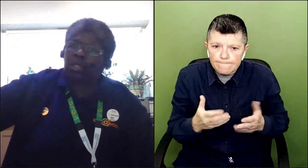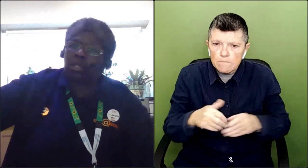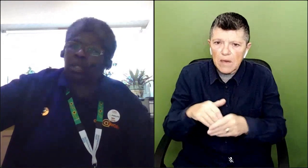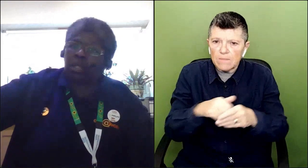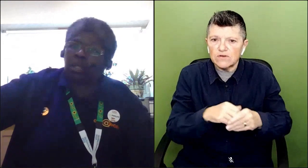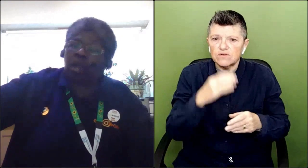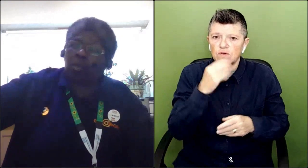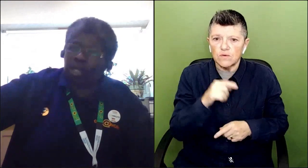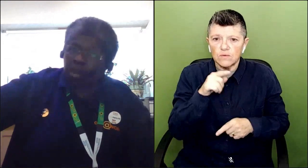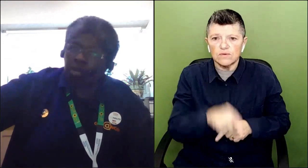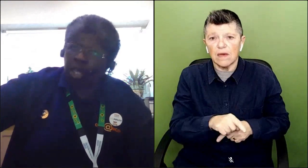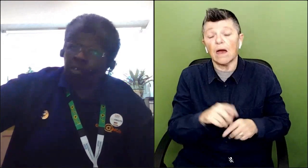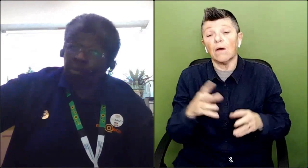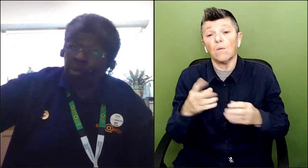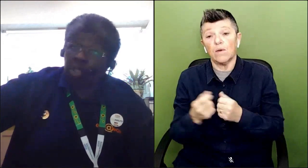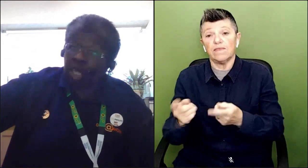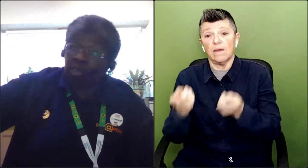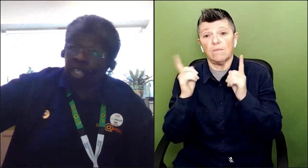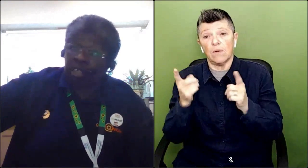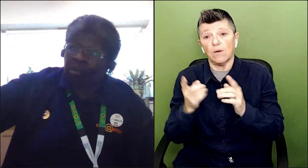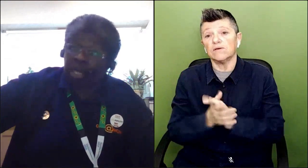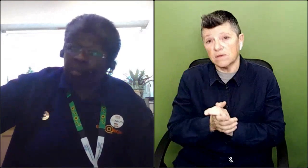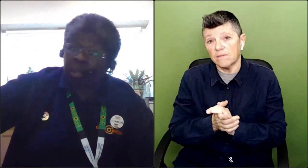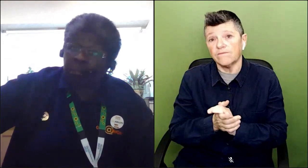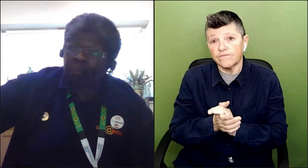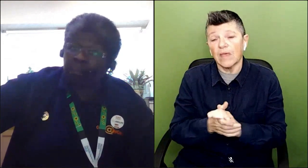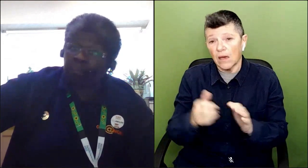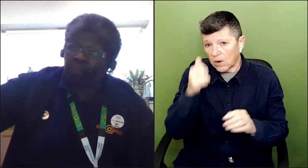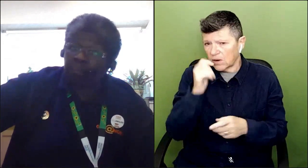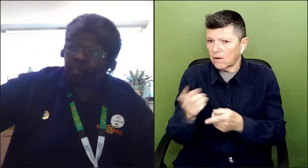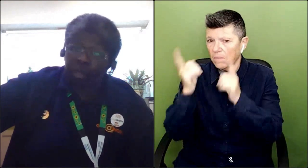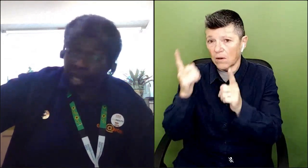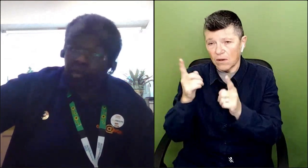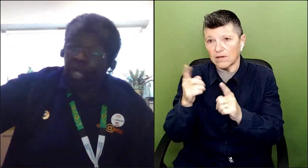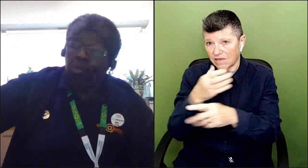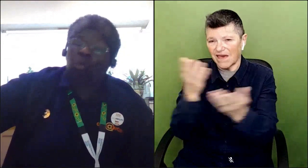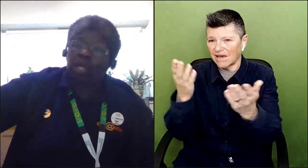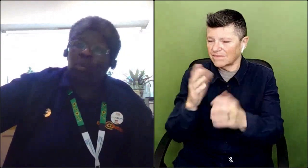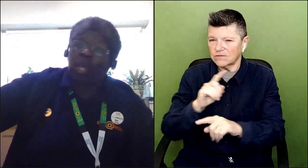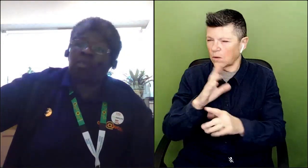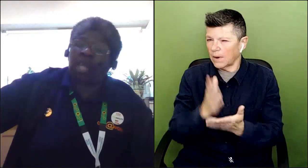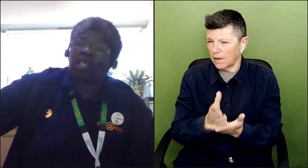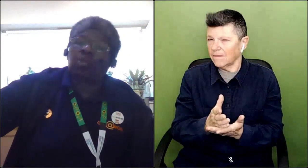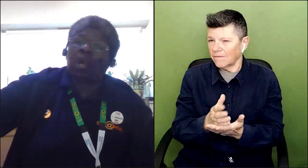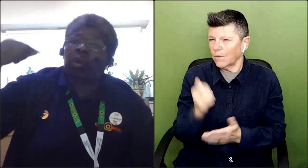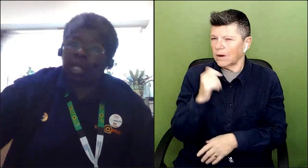employers, and we know that there are employers out there that don't believe in it. We know that. We're well aware of it.